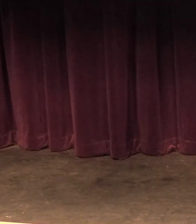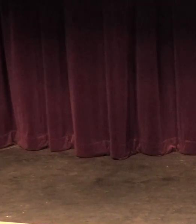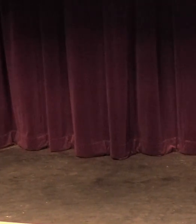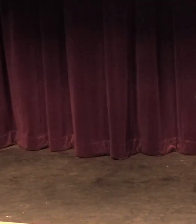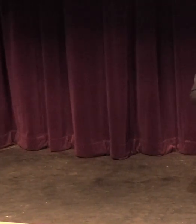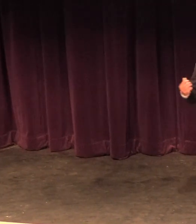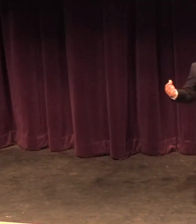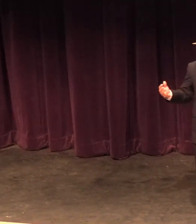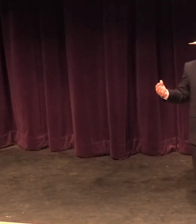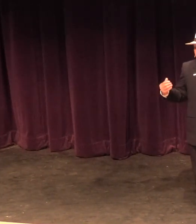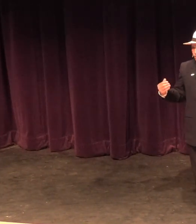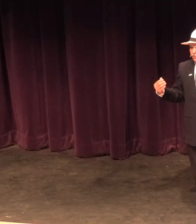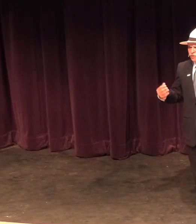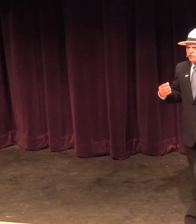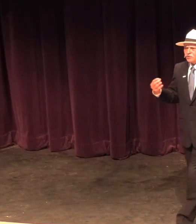in place to make things happen.